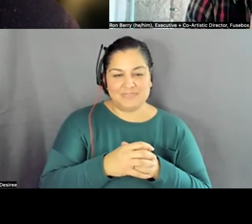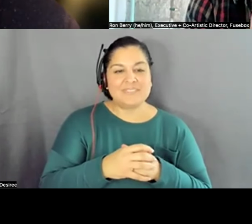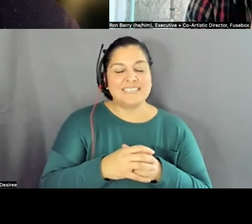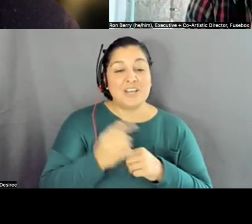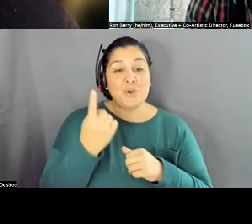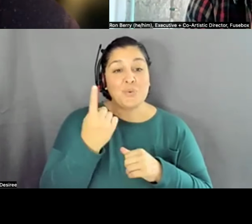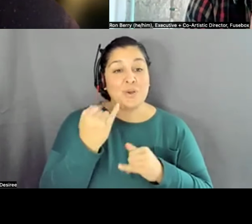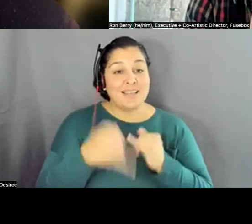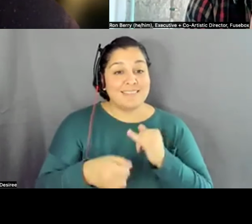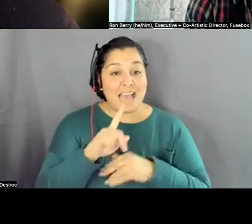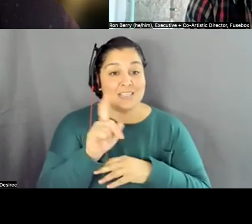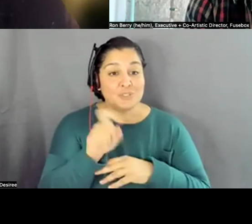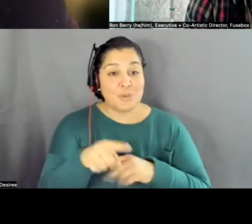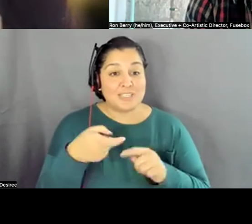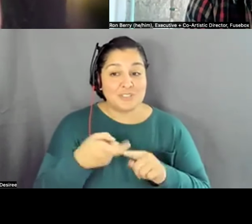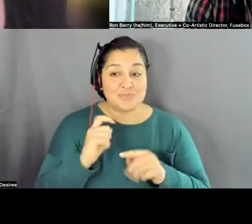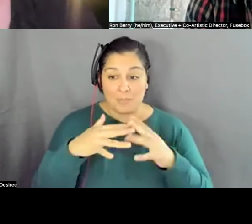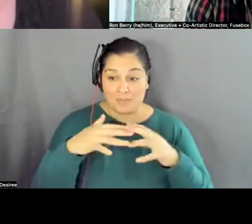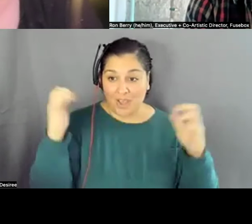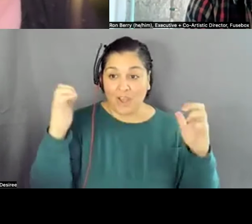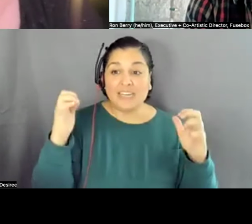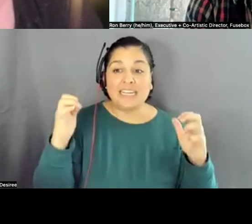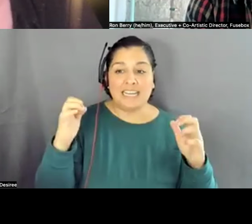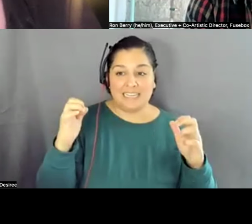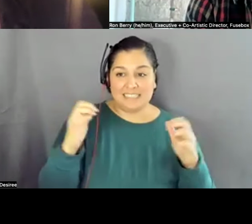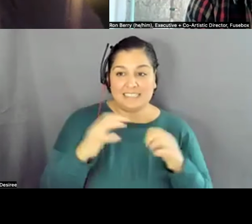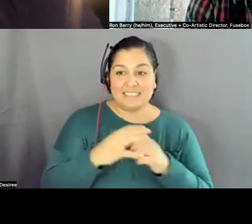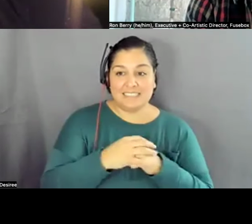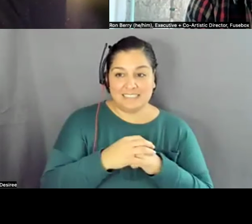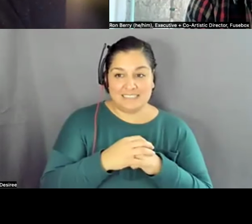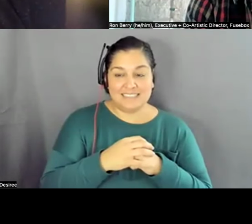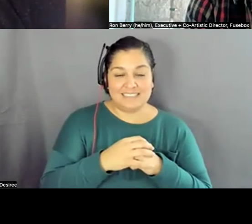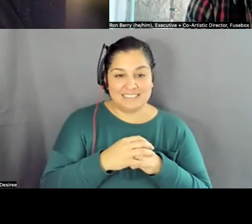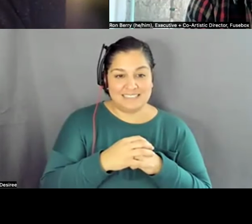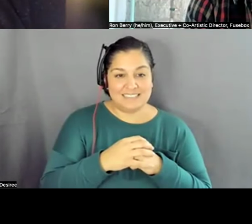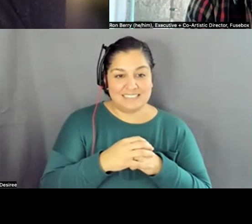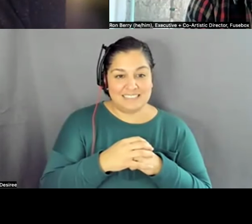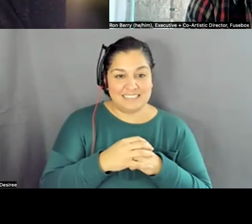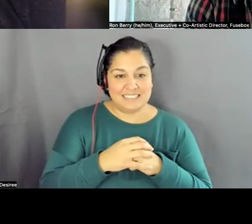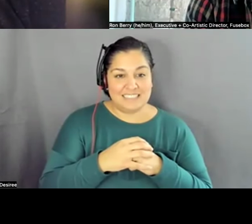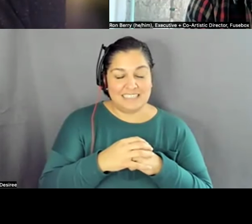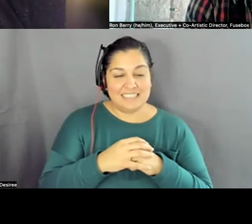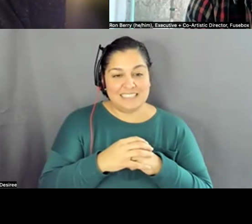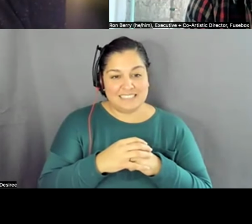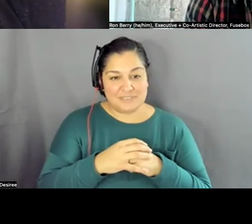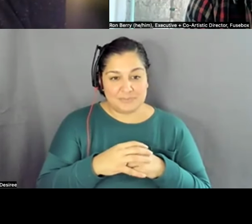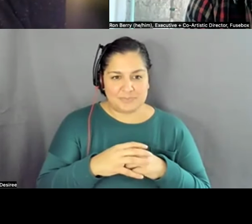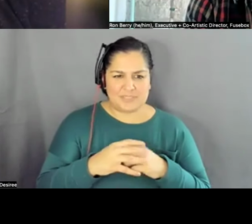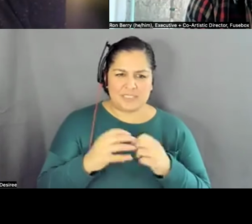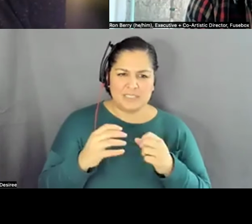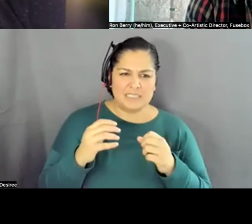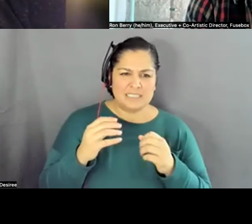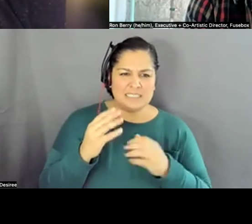And it has to do with large funders who bring in these kind of multimillion dollar, multi-year projects to arts and cultural organizations